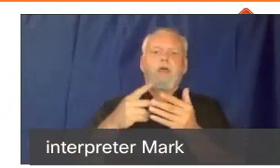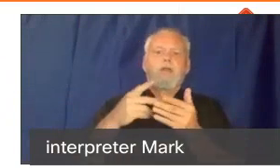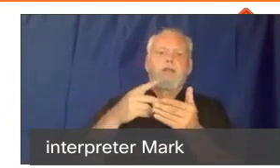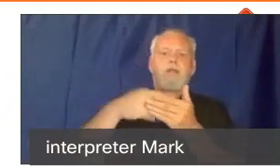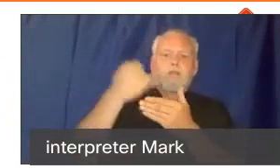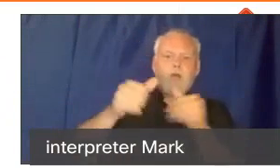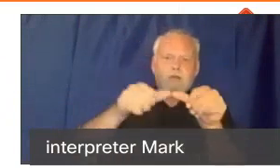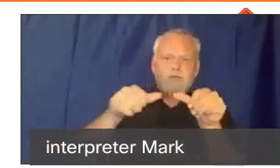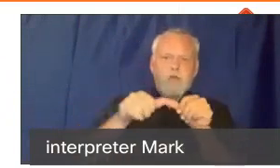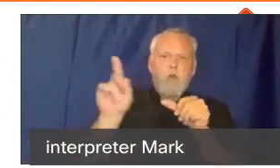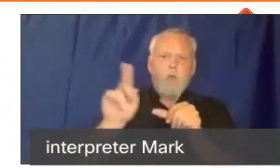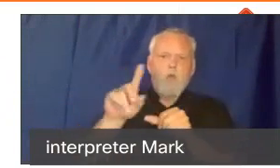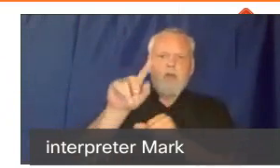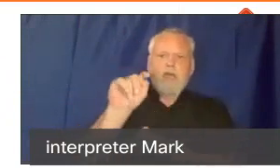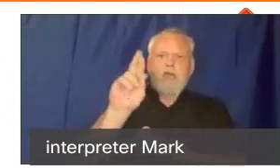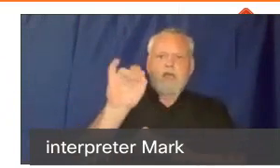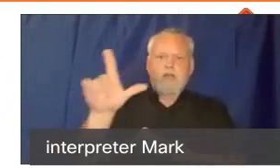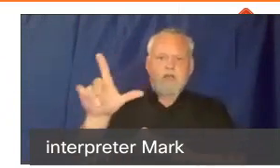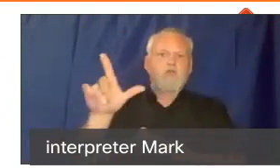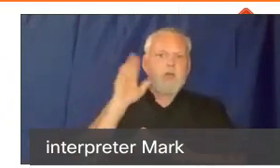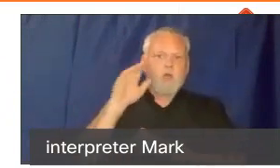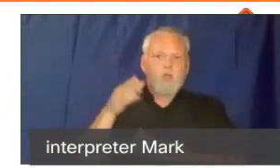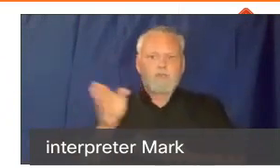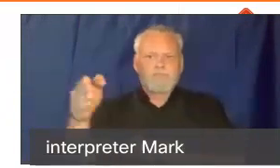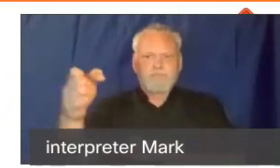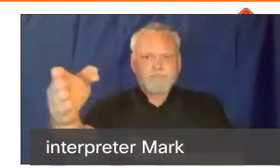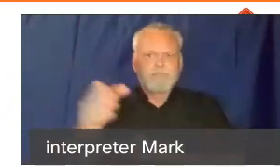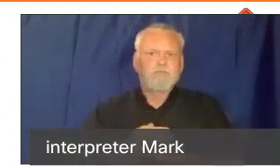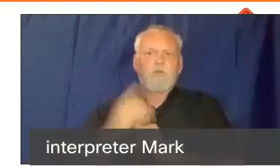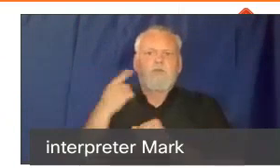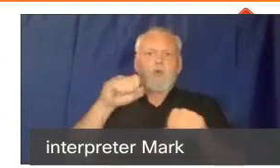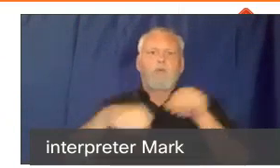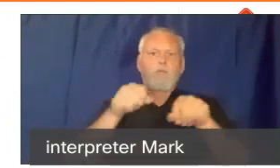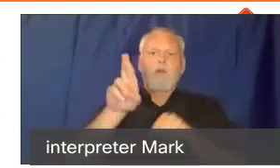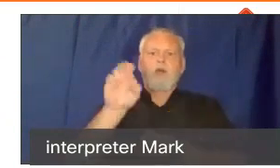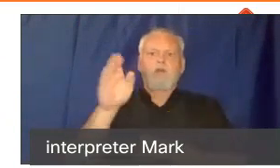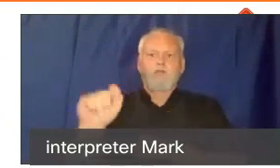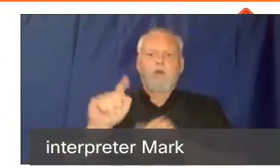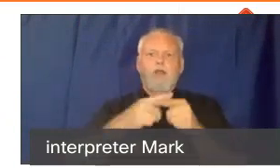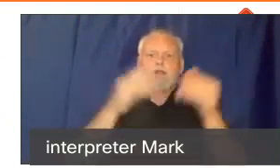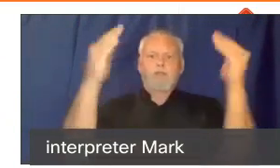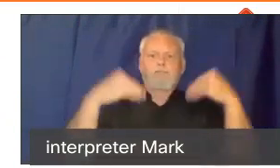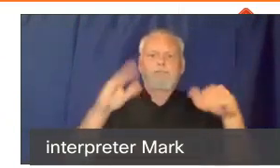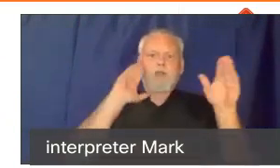For the pilot for the next 1 will be the focus area. So during the trail.